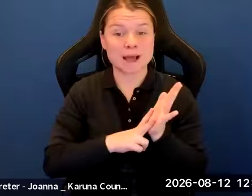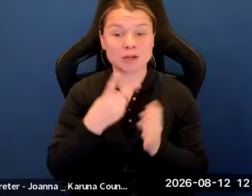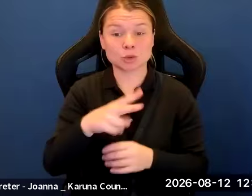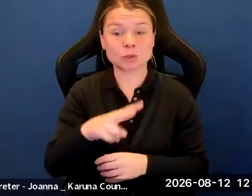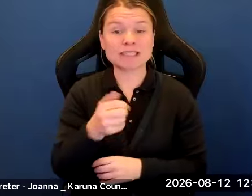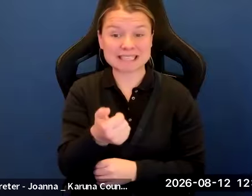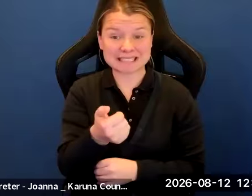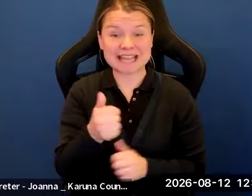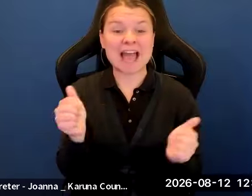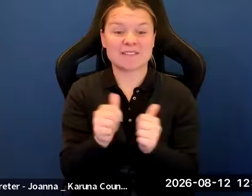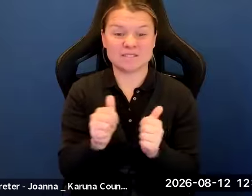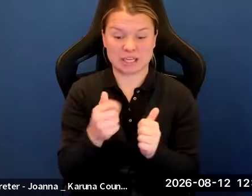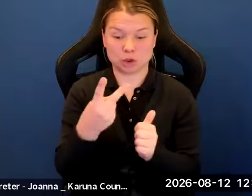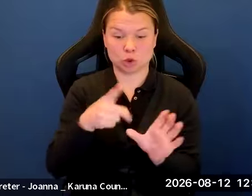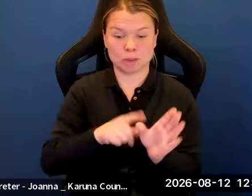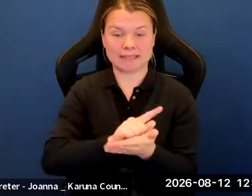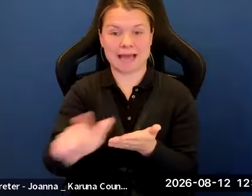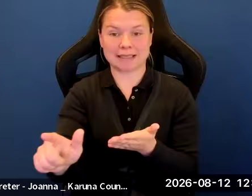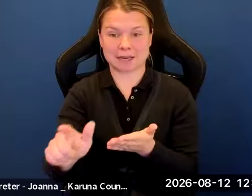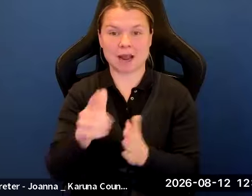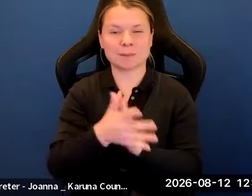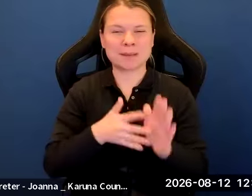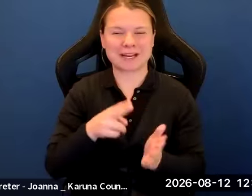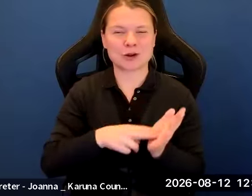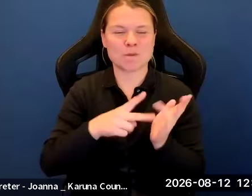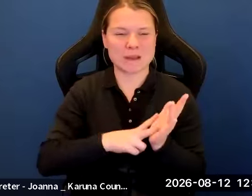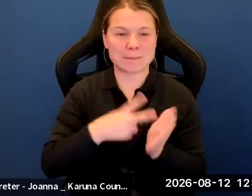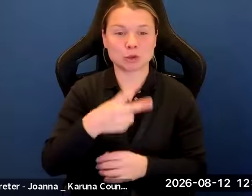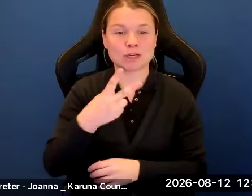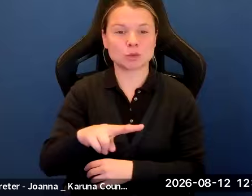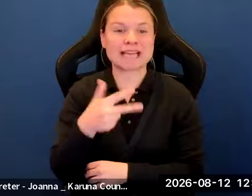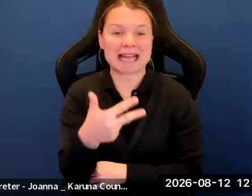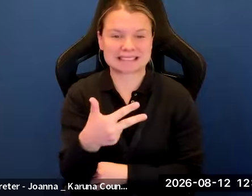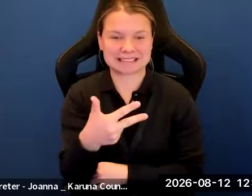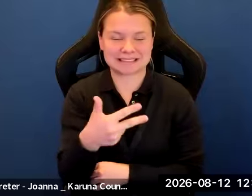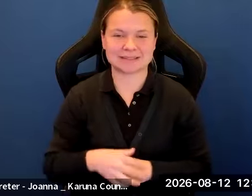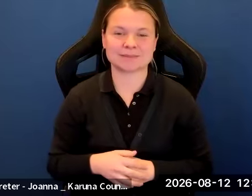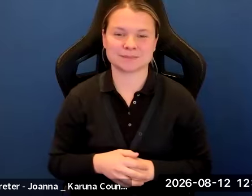Fellowships are due to start in